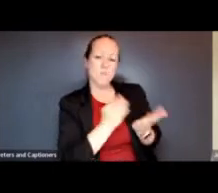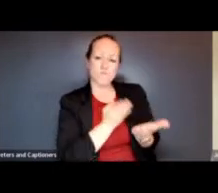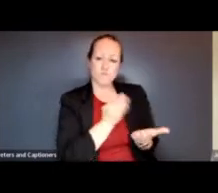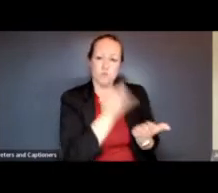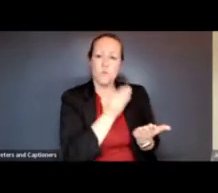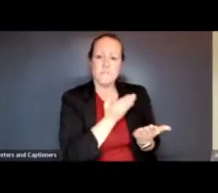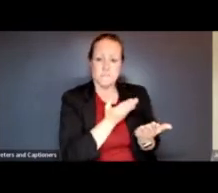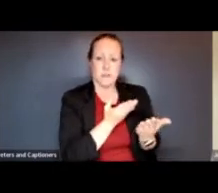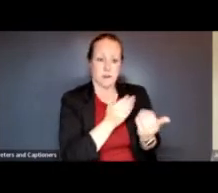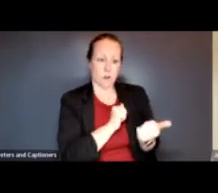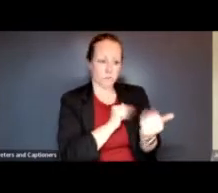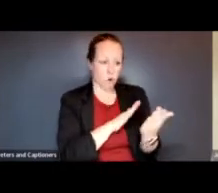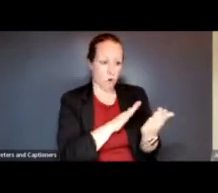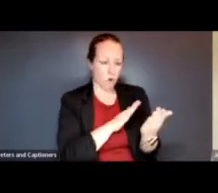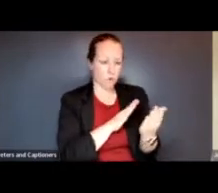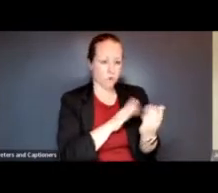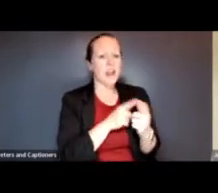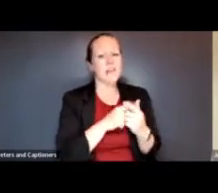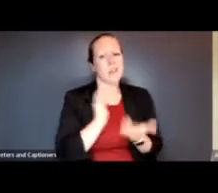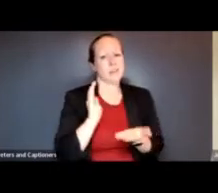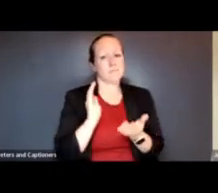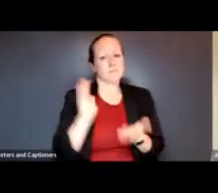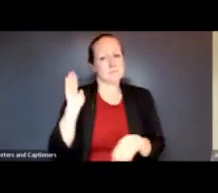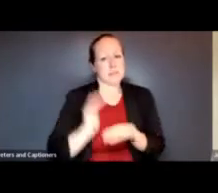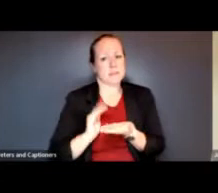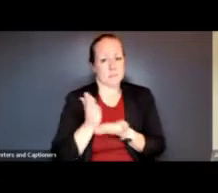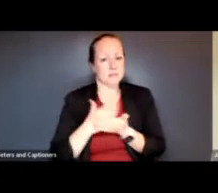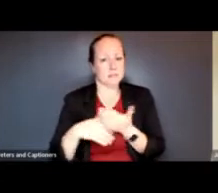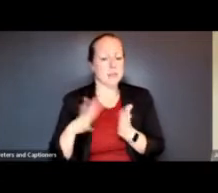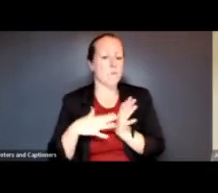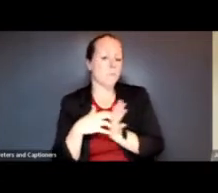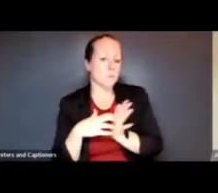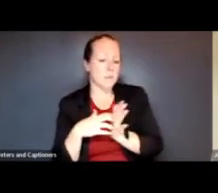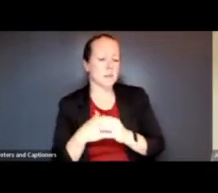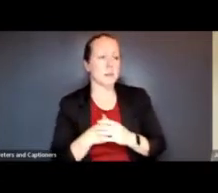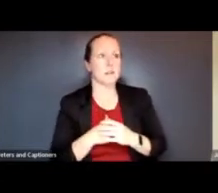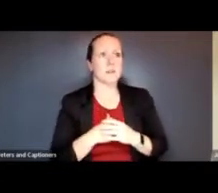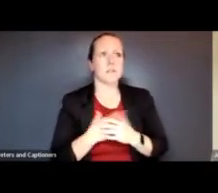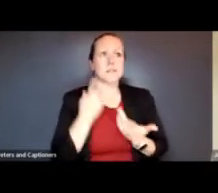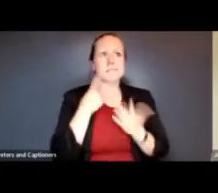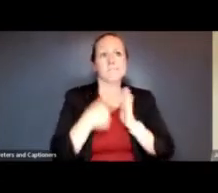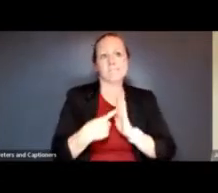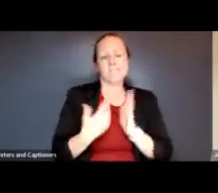minimize some of these weaknesses by not asking the